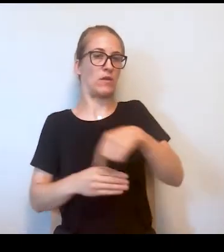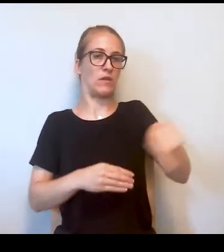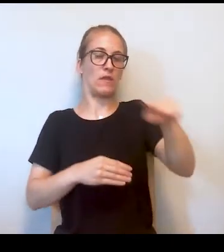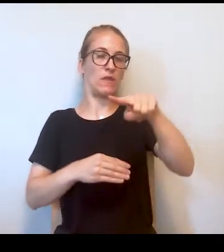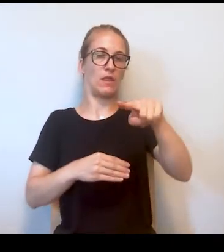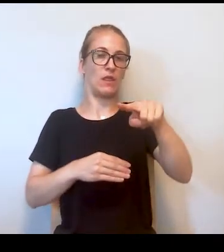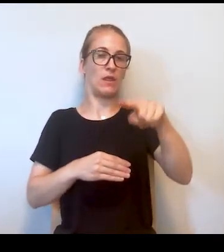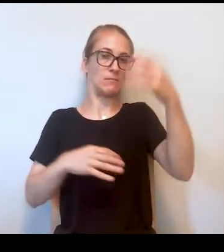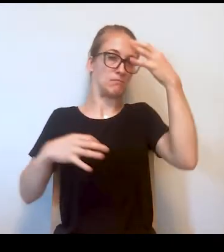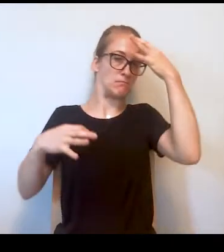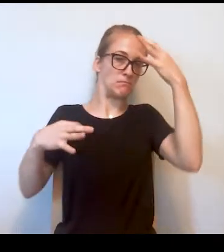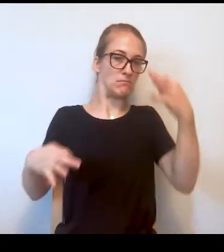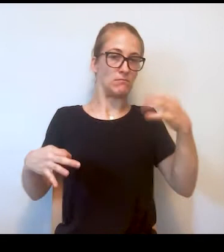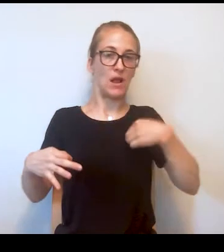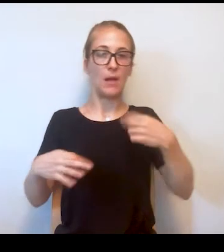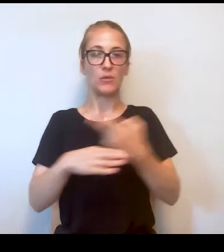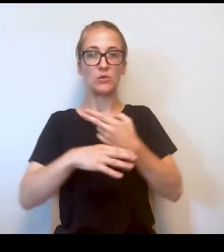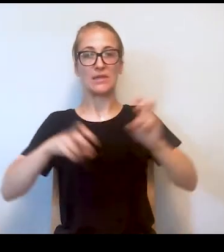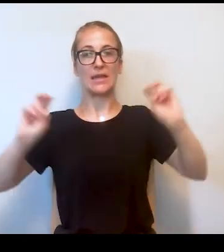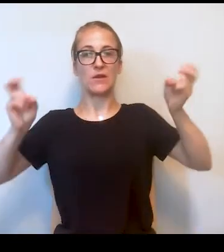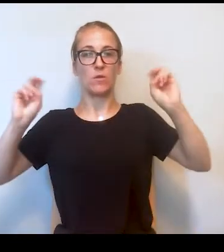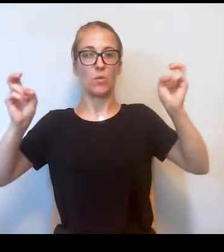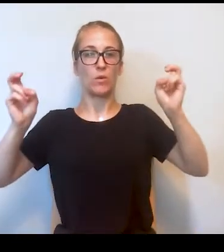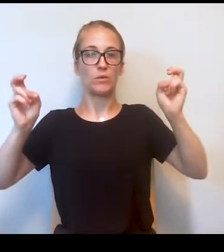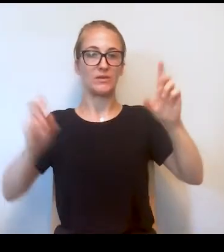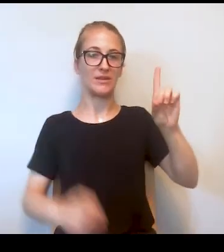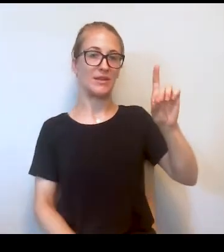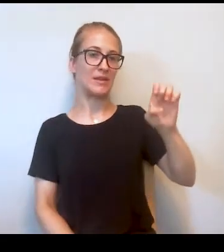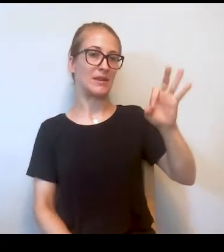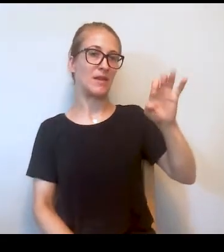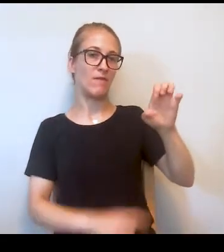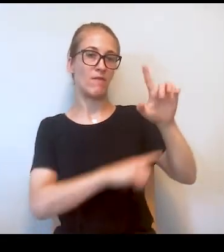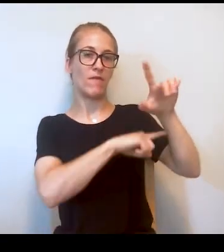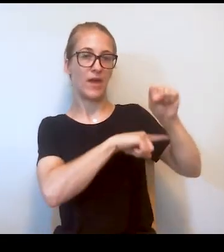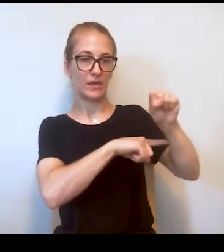I'm using air quotes; "defects" and eliminate them,